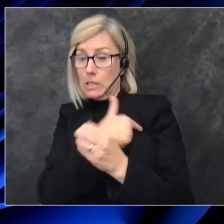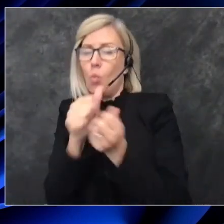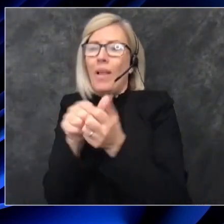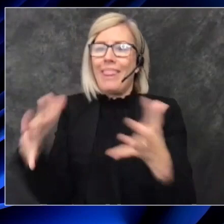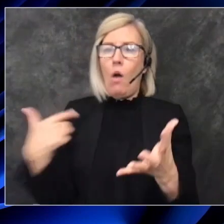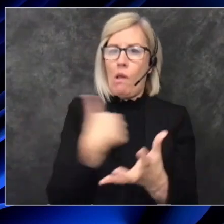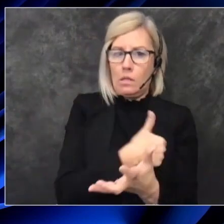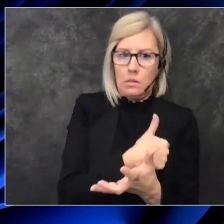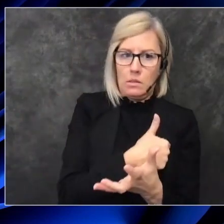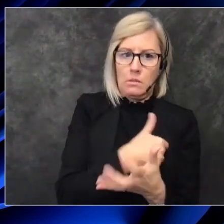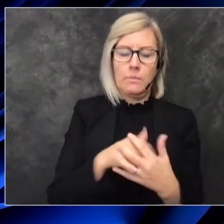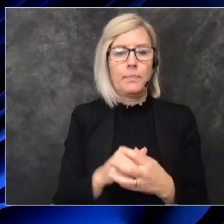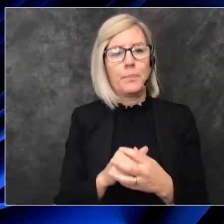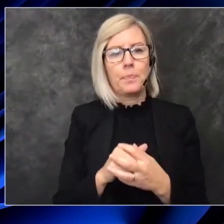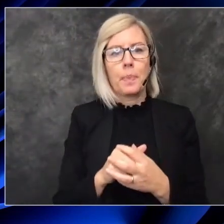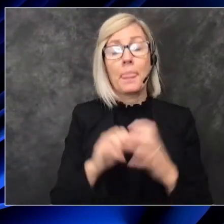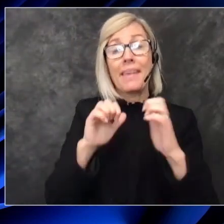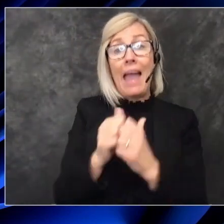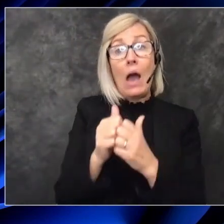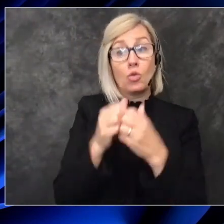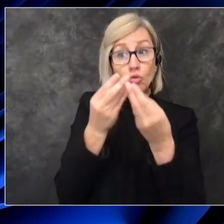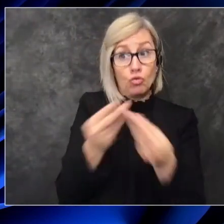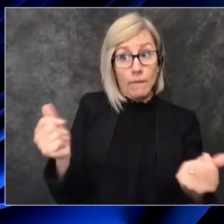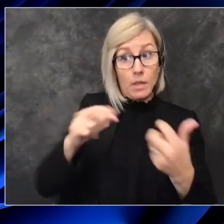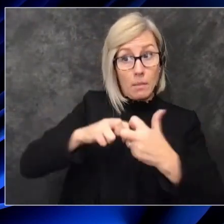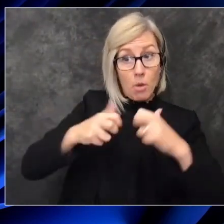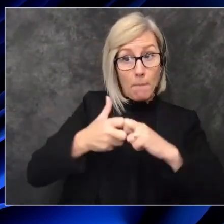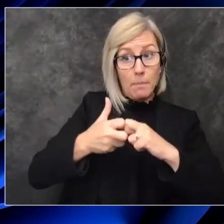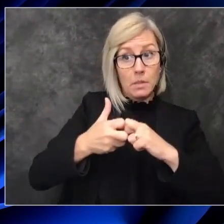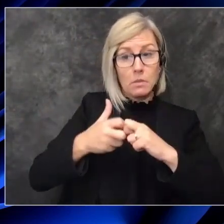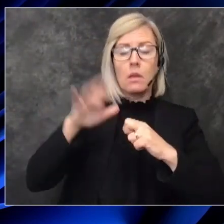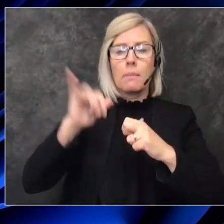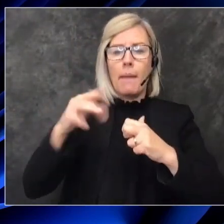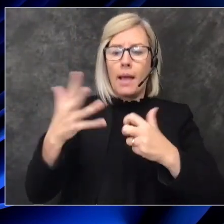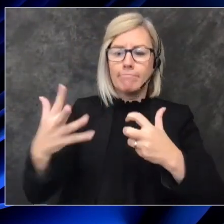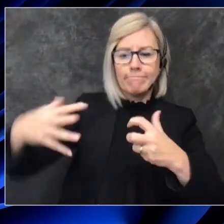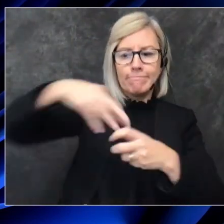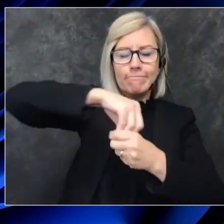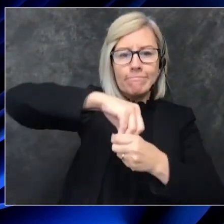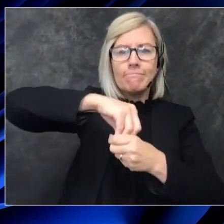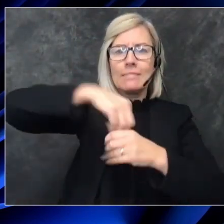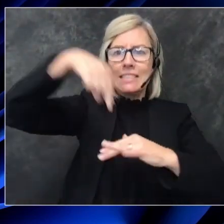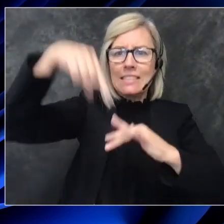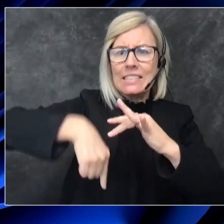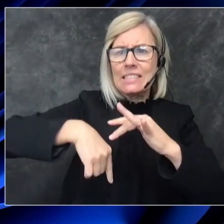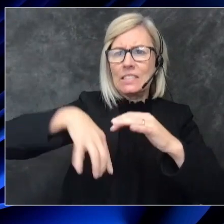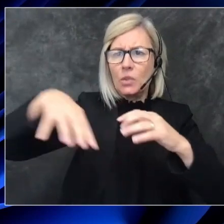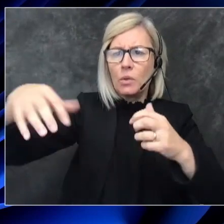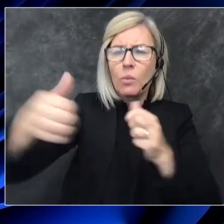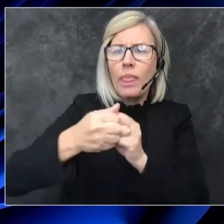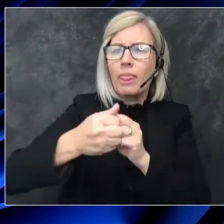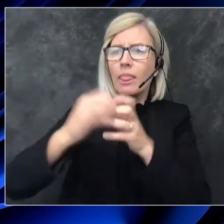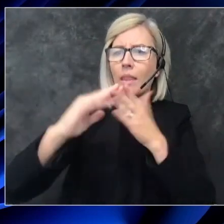These problems is by, integrating deeply with the community of people that were trying to serve.